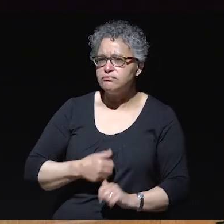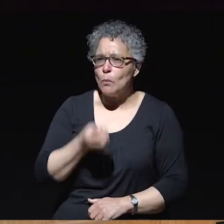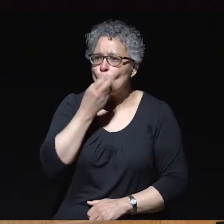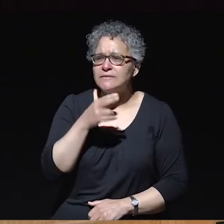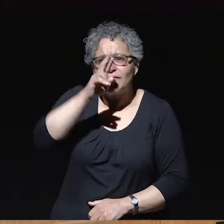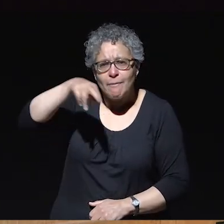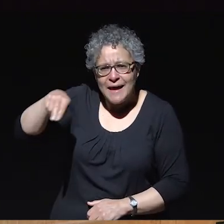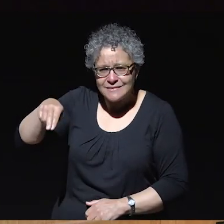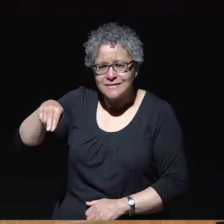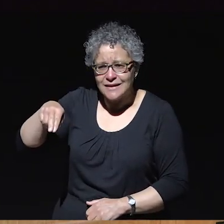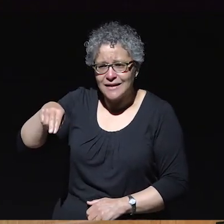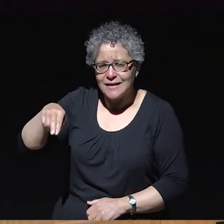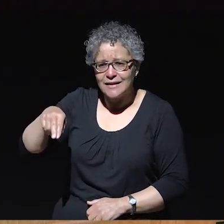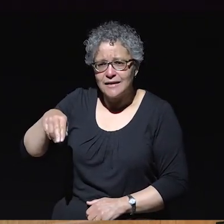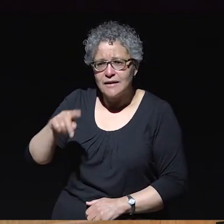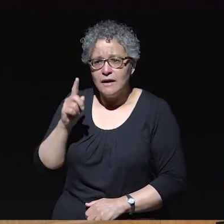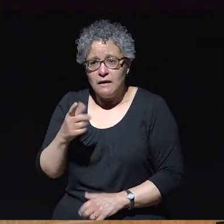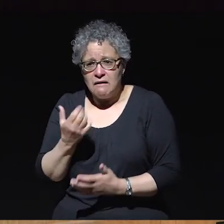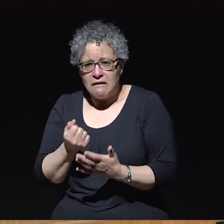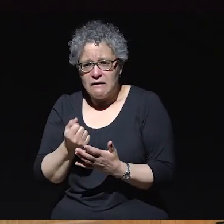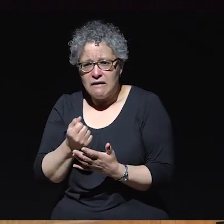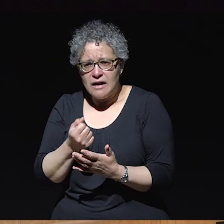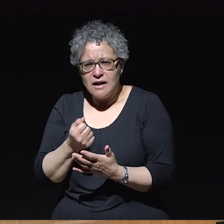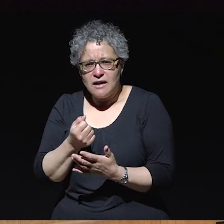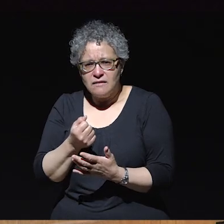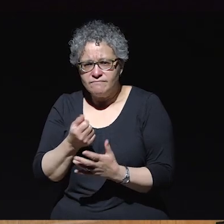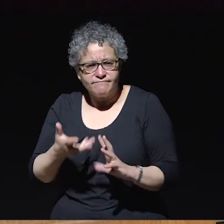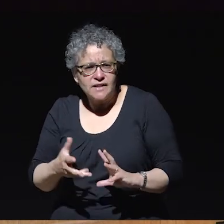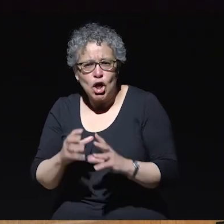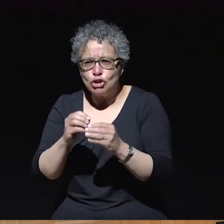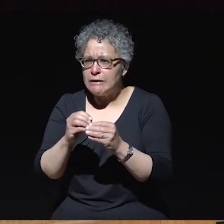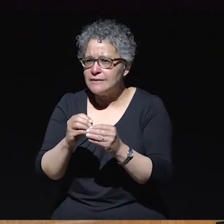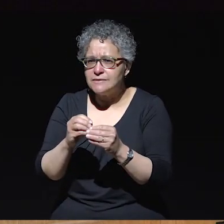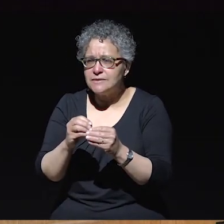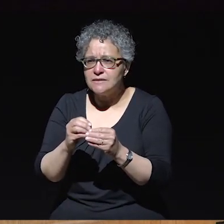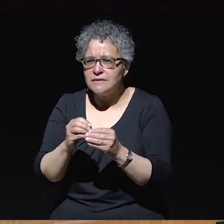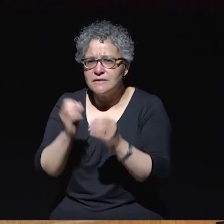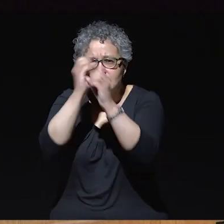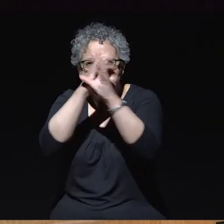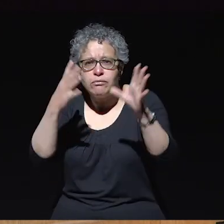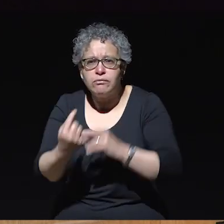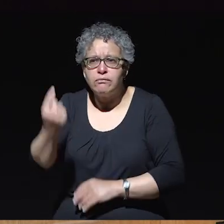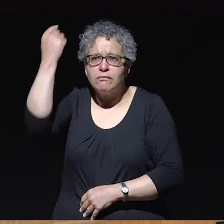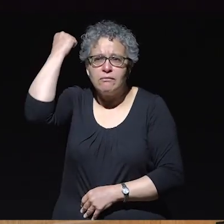the painterliness of 'The Blue Boy', in evoking a bygone age, but, actually, the idea